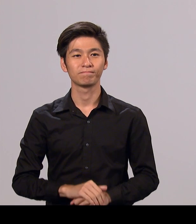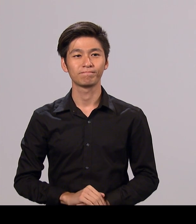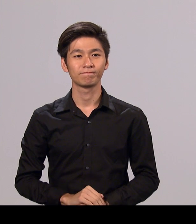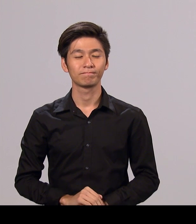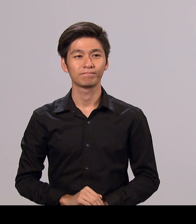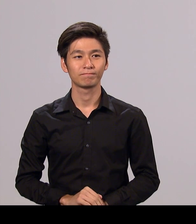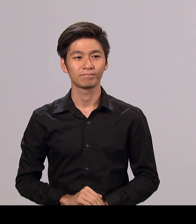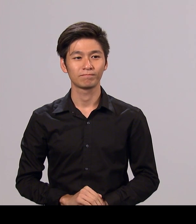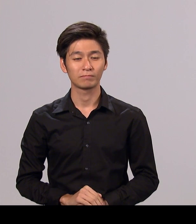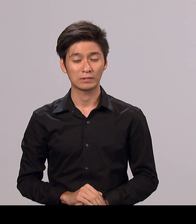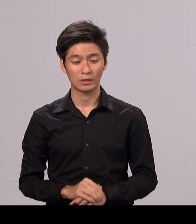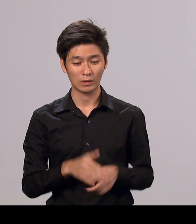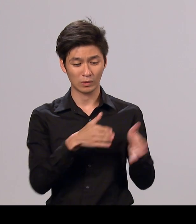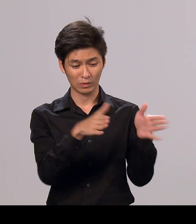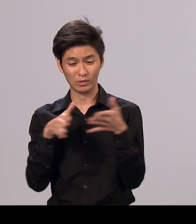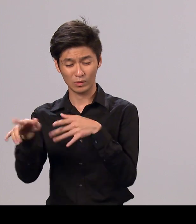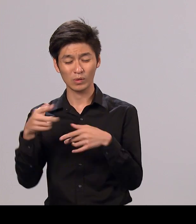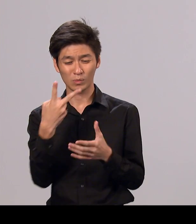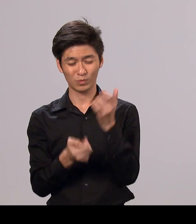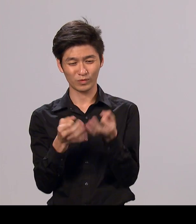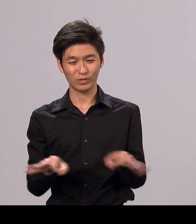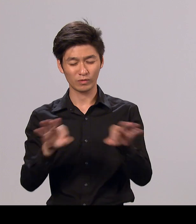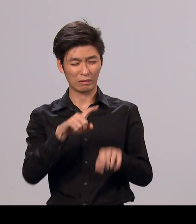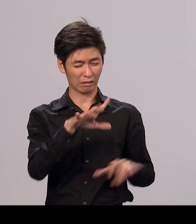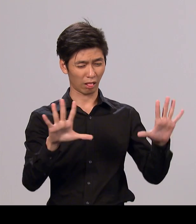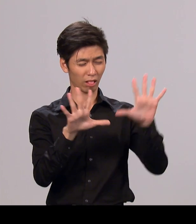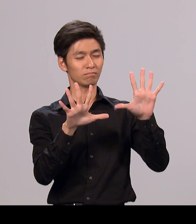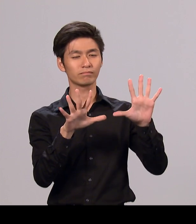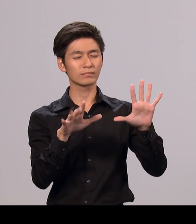Both of these are arteries. You block one, you die.